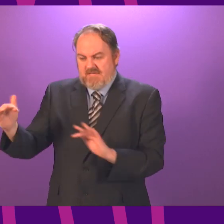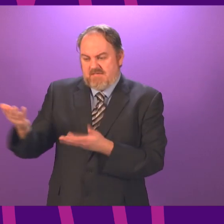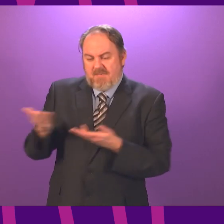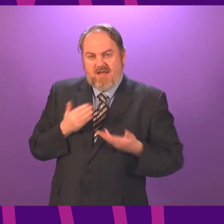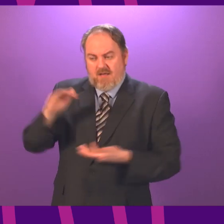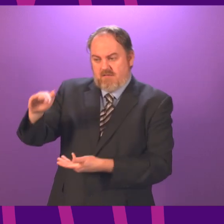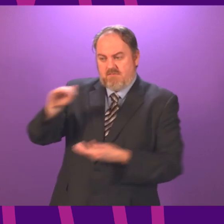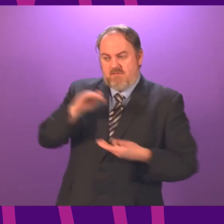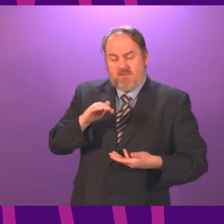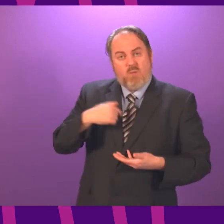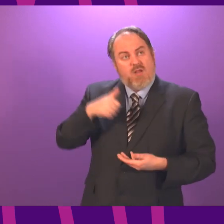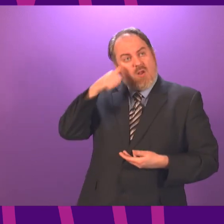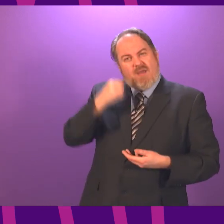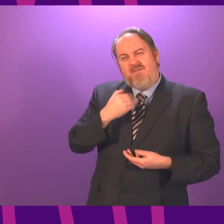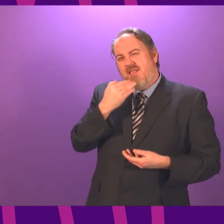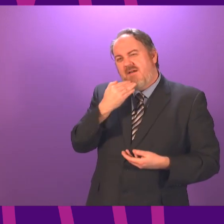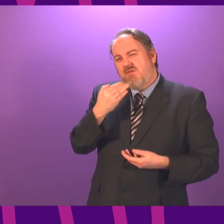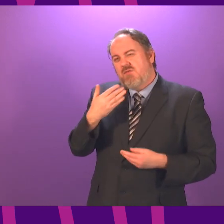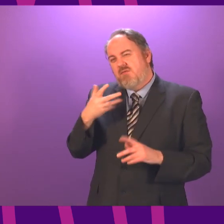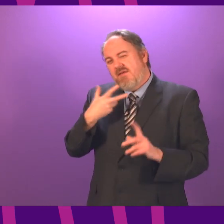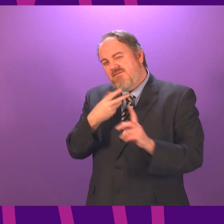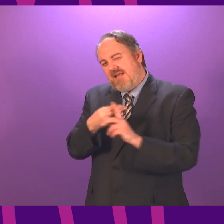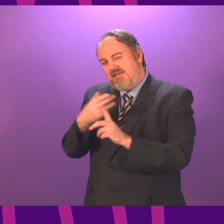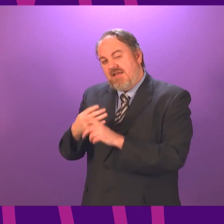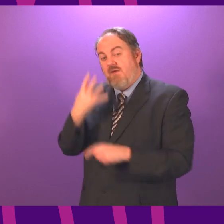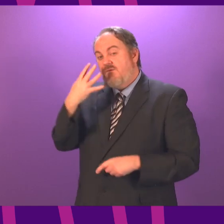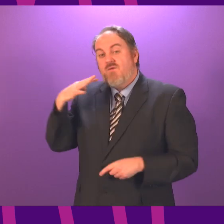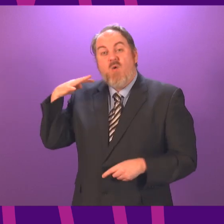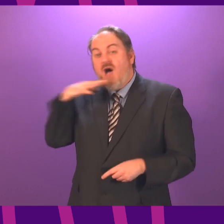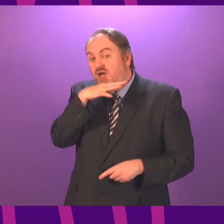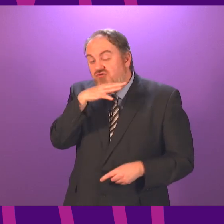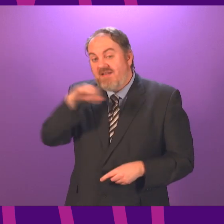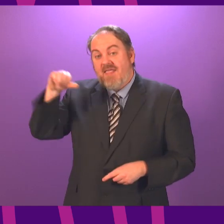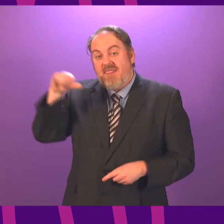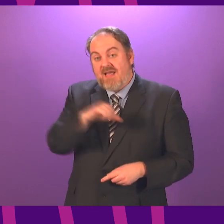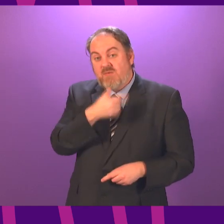the ability to vaccinate 400,000 people every week and we would want to increase that even